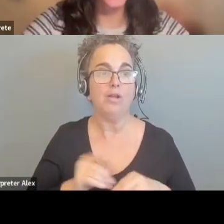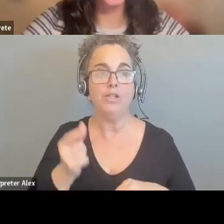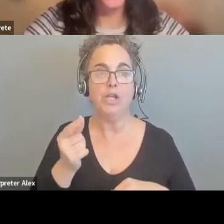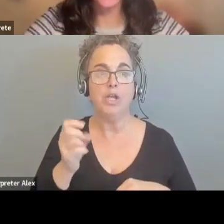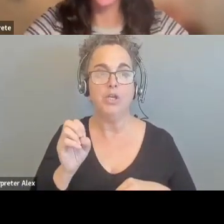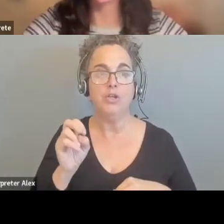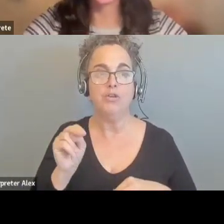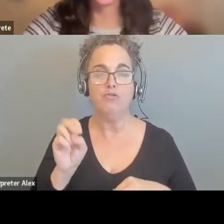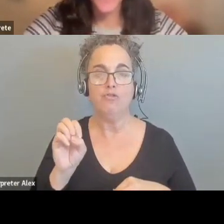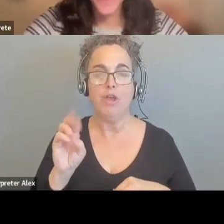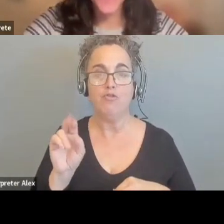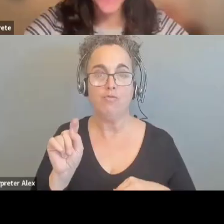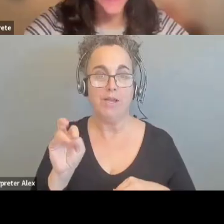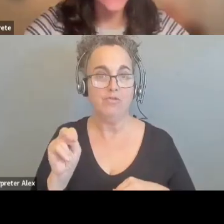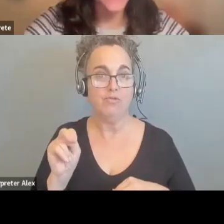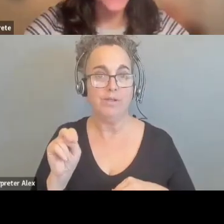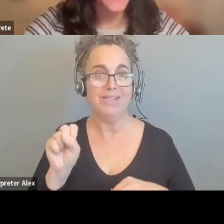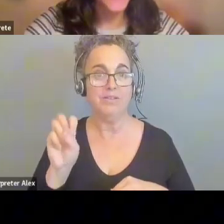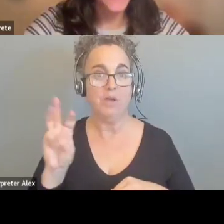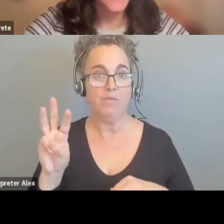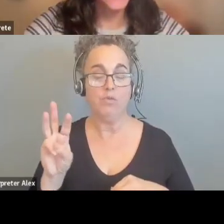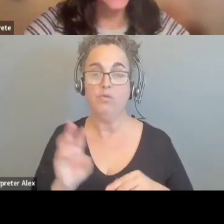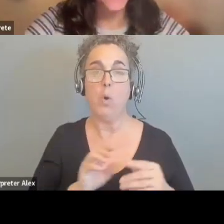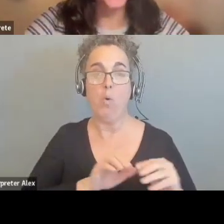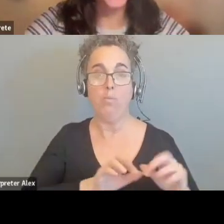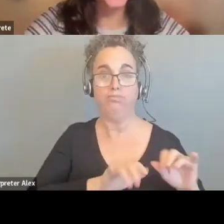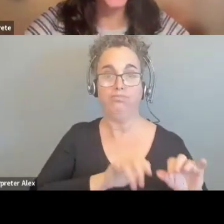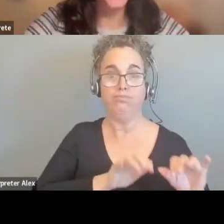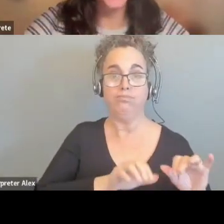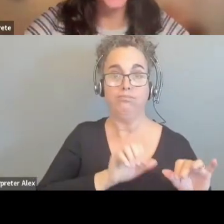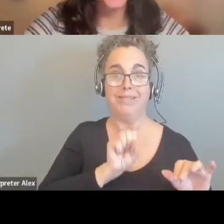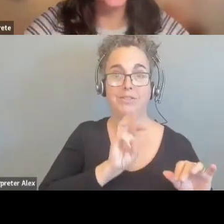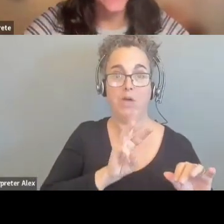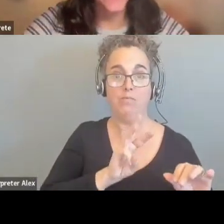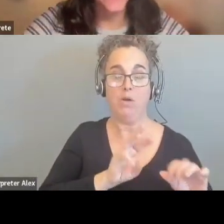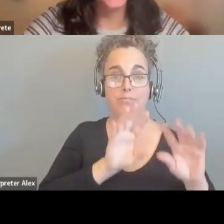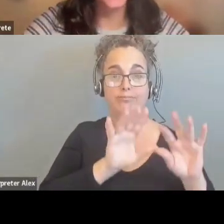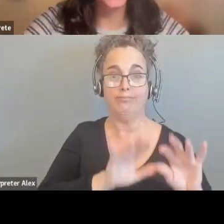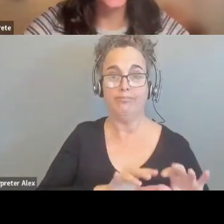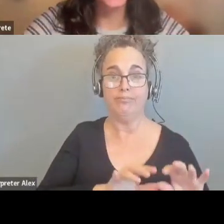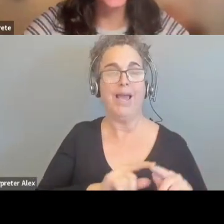This software takes quorum code as input and outputs 3D printing files needed